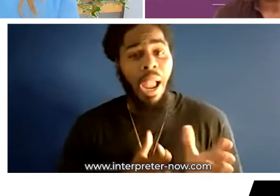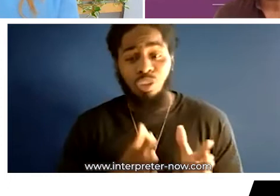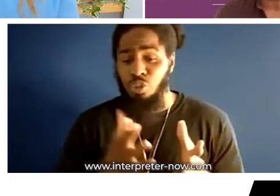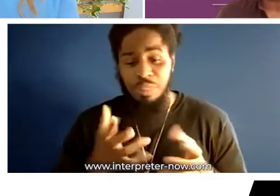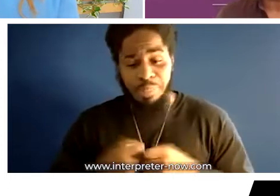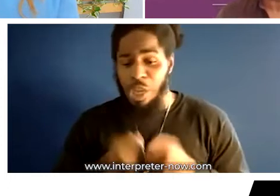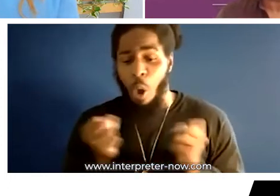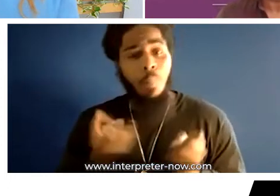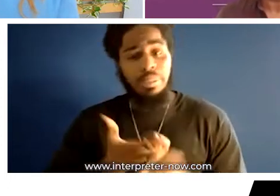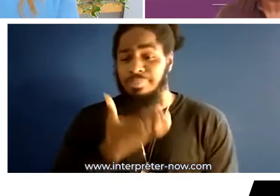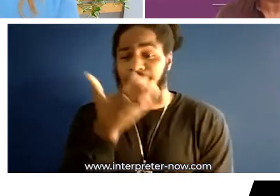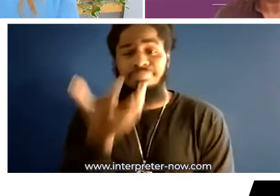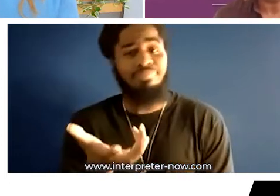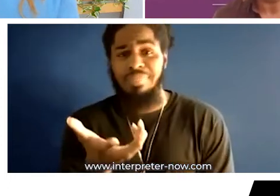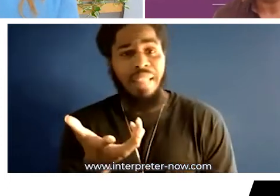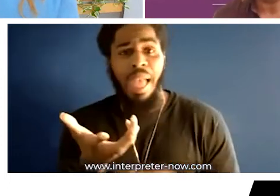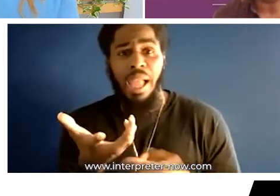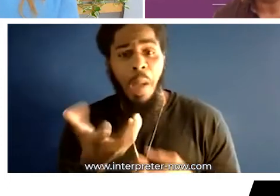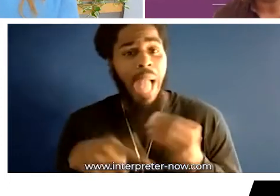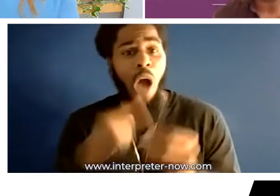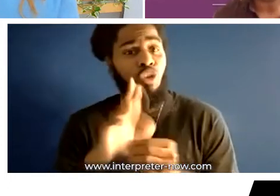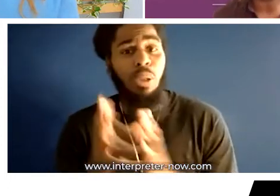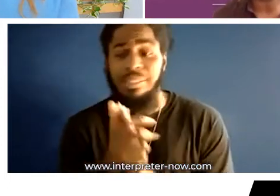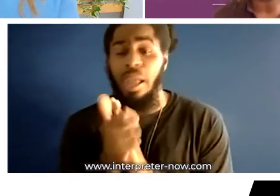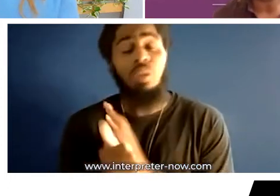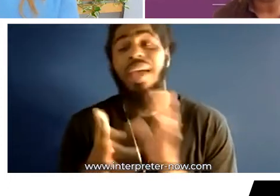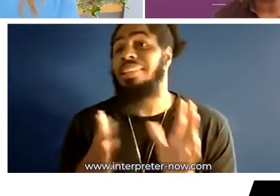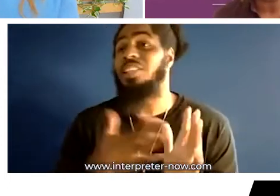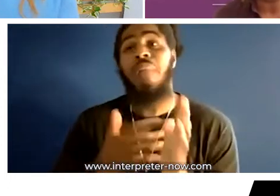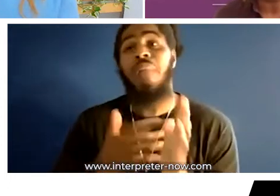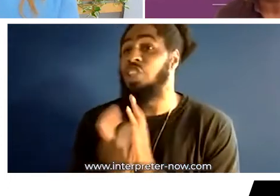skill sets lie. If they don't lie, and you know, being able to provide support to global organizations